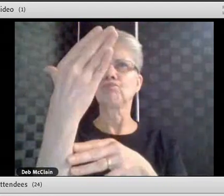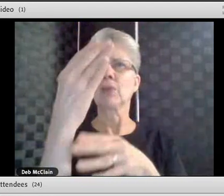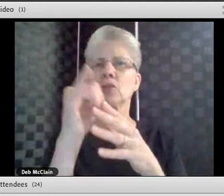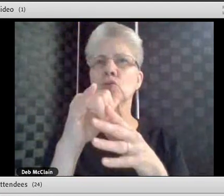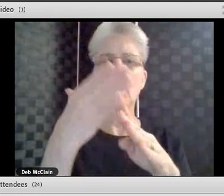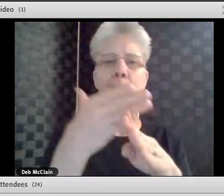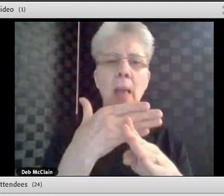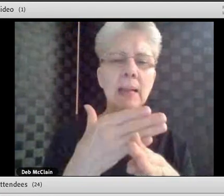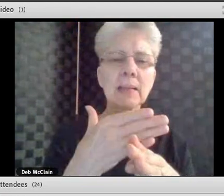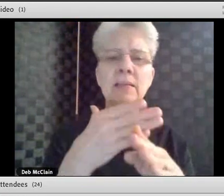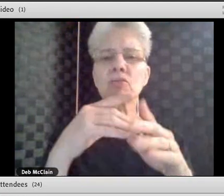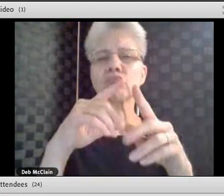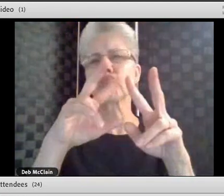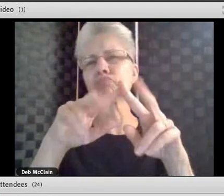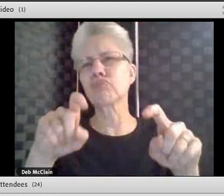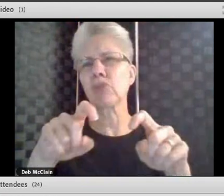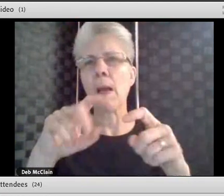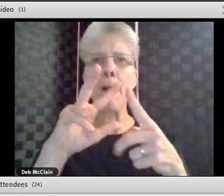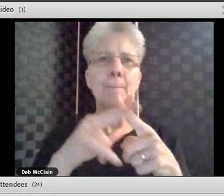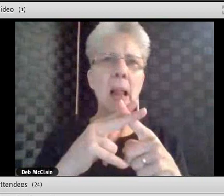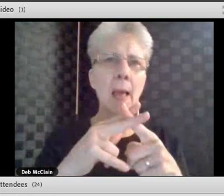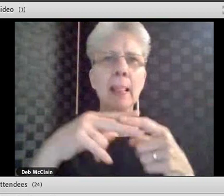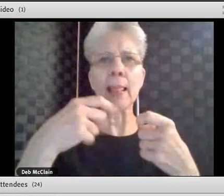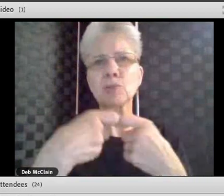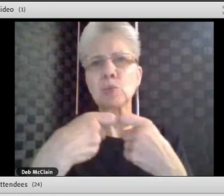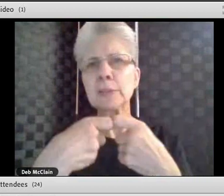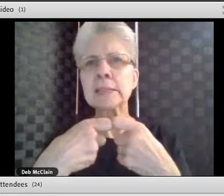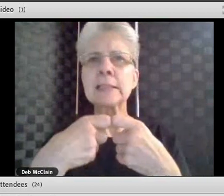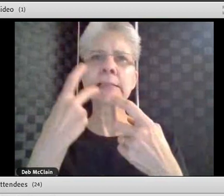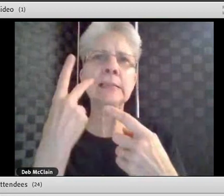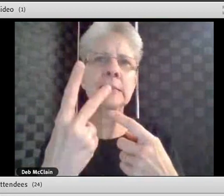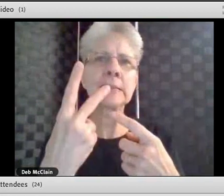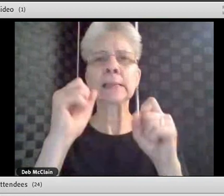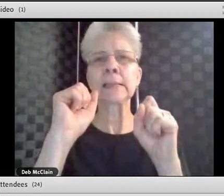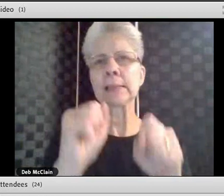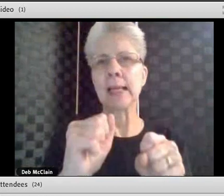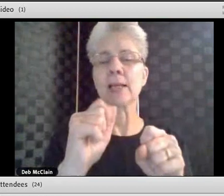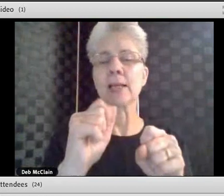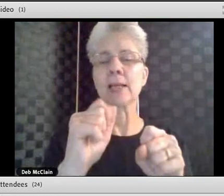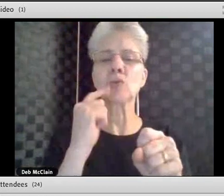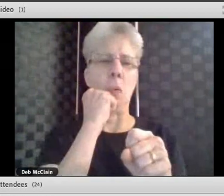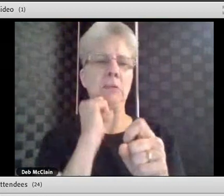They can look at plumbing and electricity, very, very kind of practical applications.